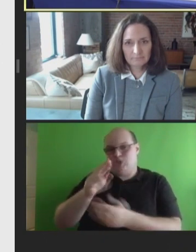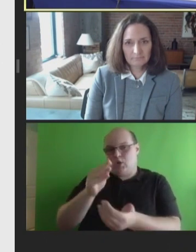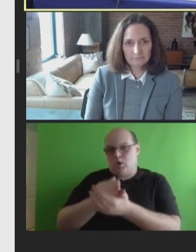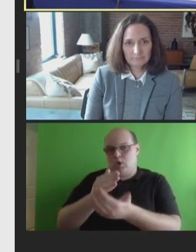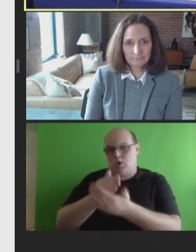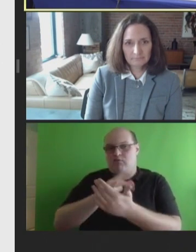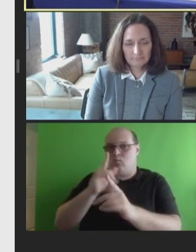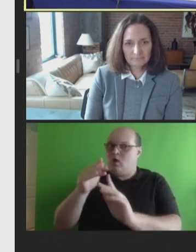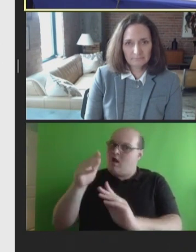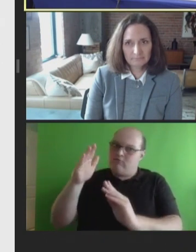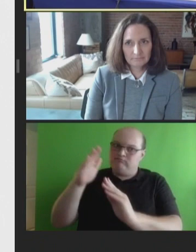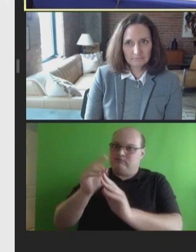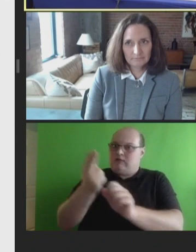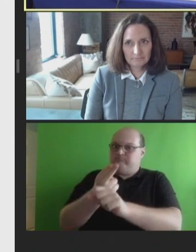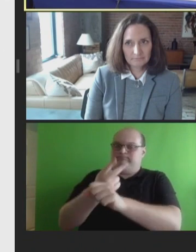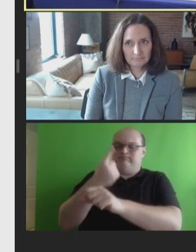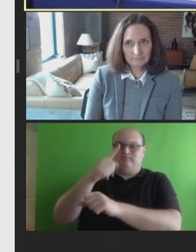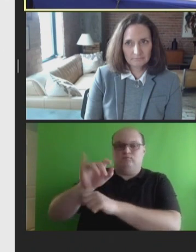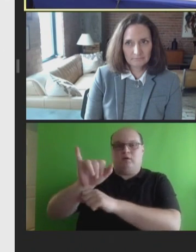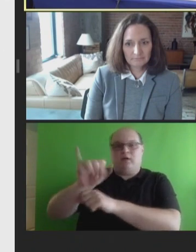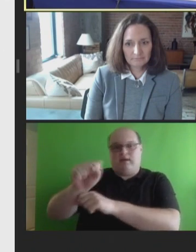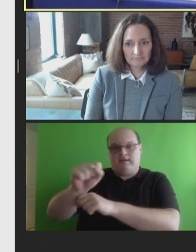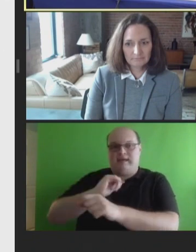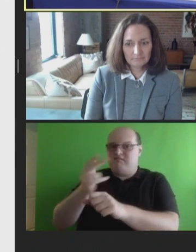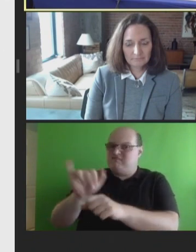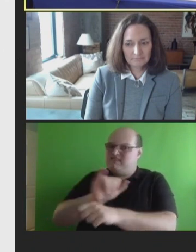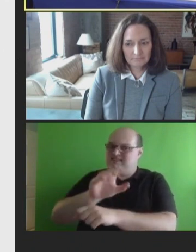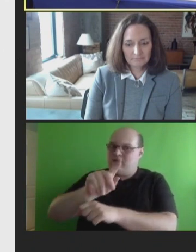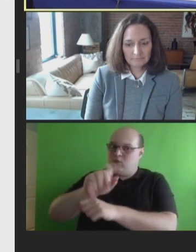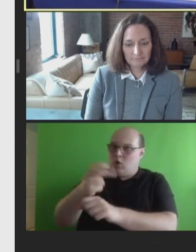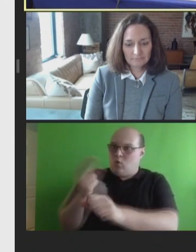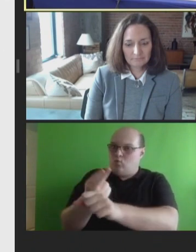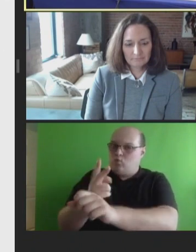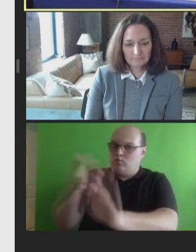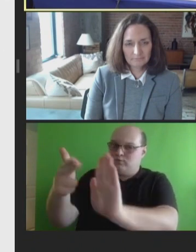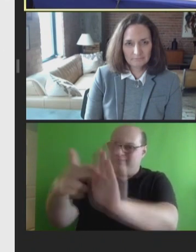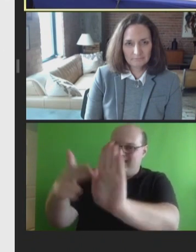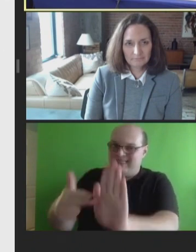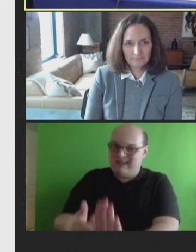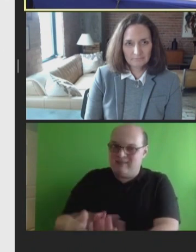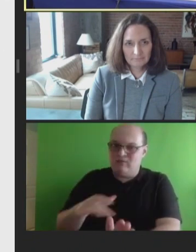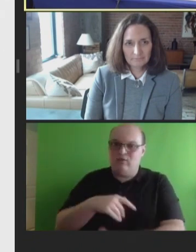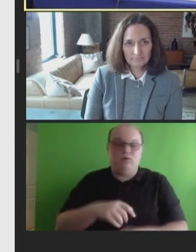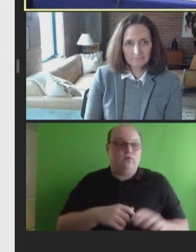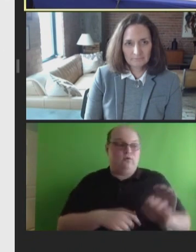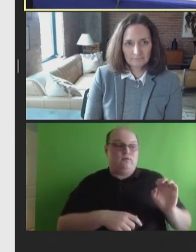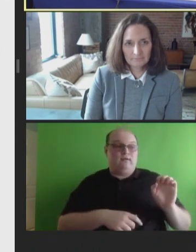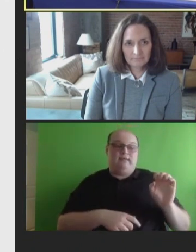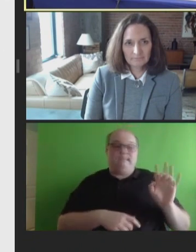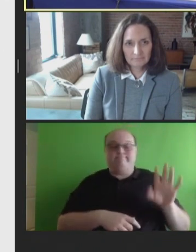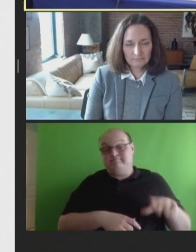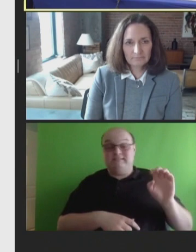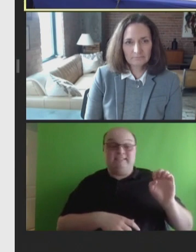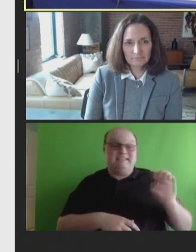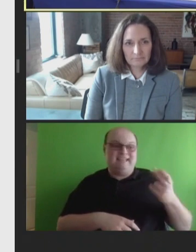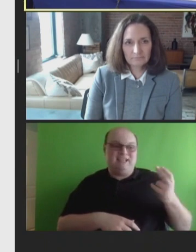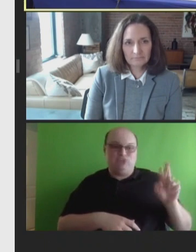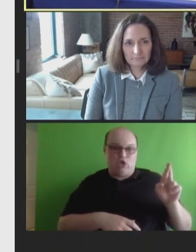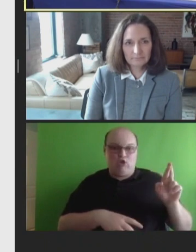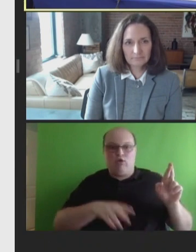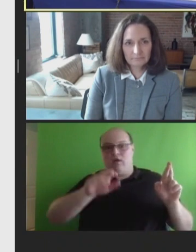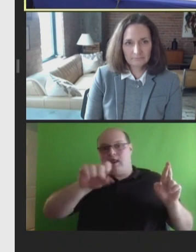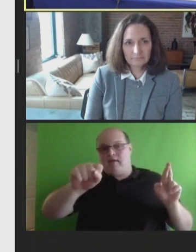of data for IIS and use the same code sets, the linkage between EHR's and IIS' will be critical to